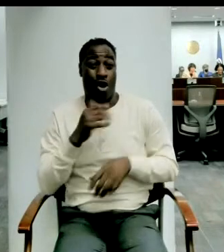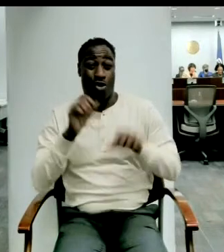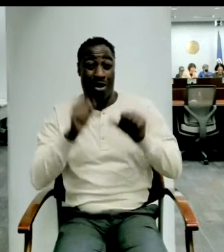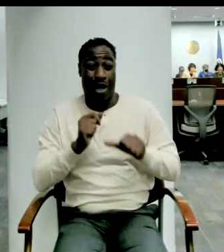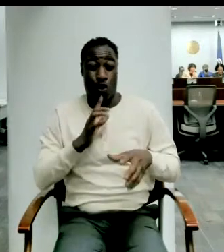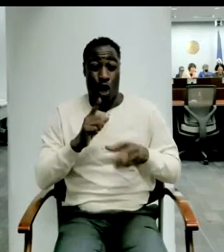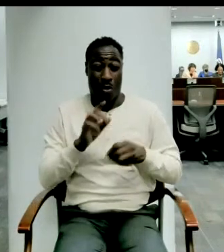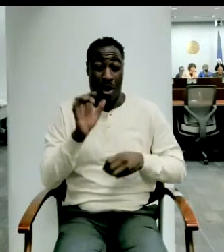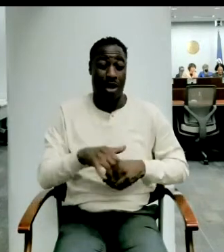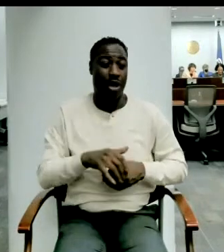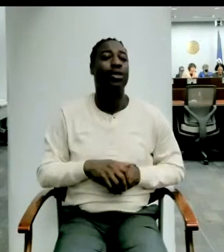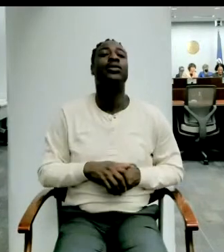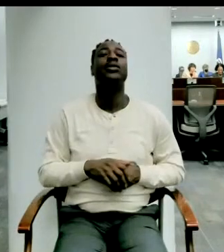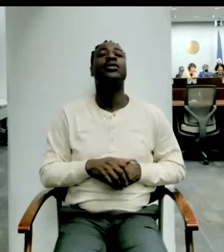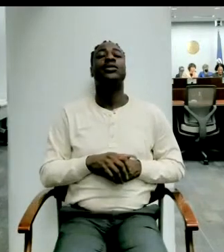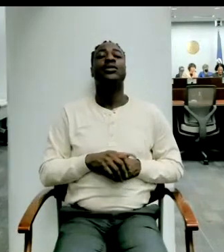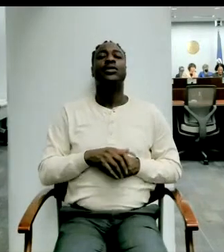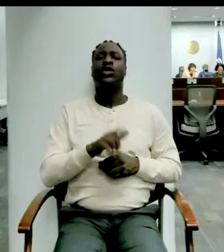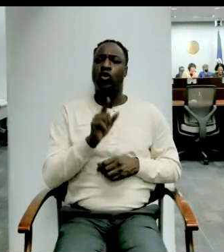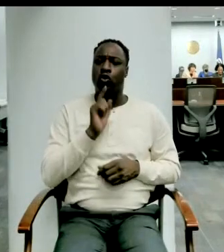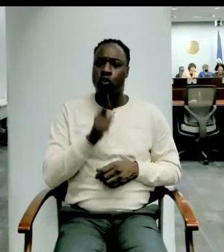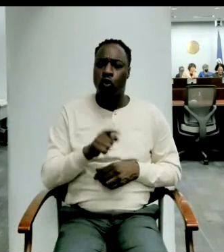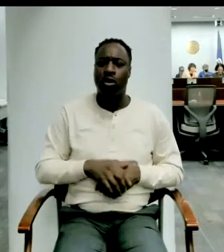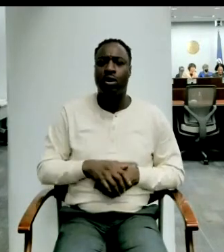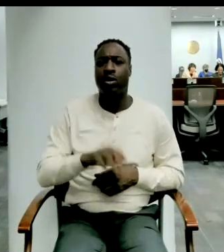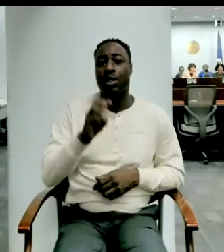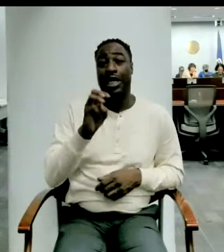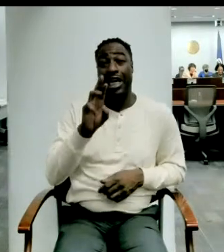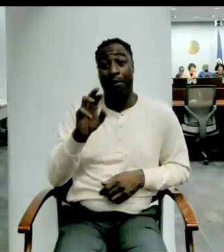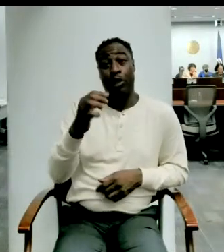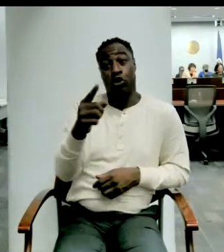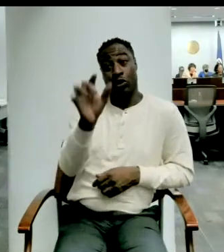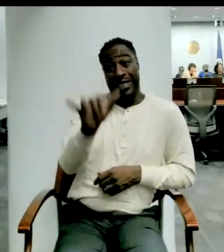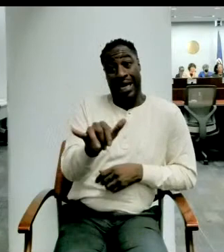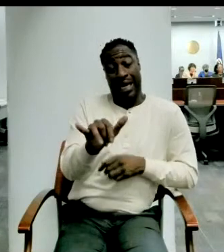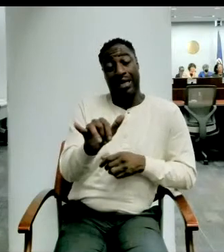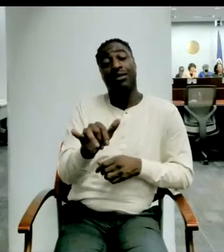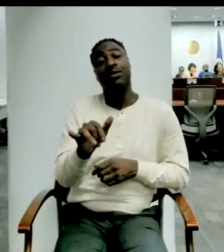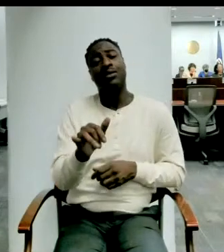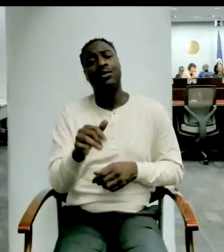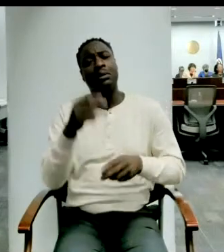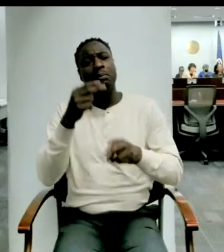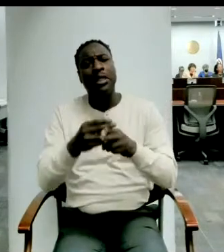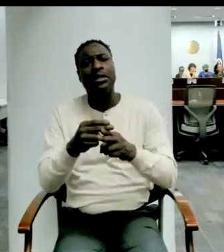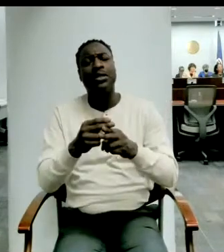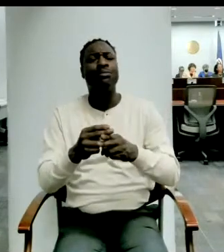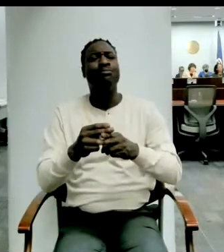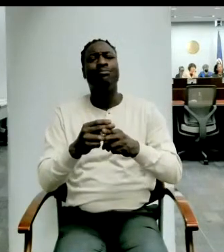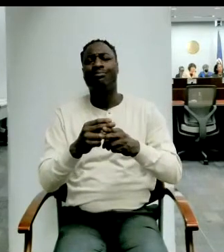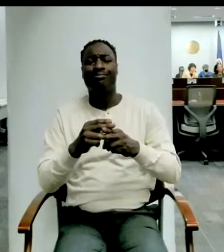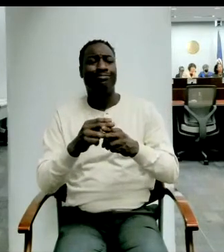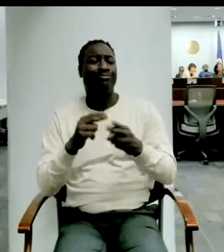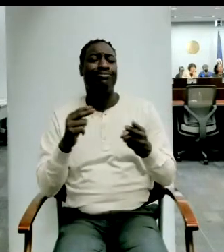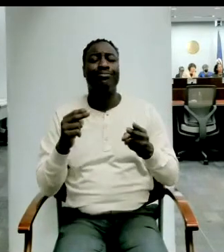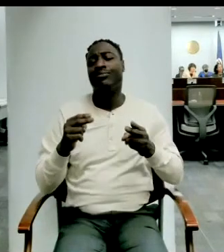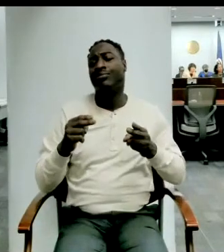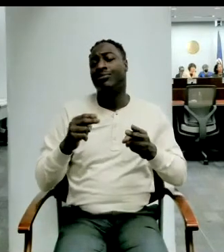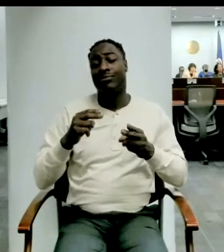Sure, Mr. Gay mentioned the dynamics we are currently working within in our